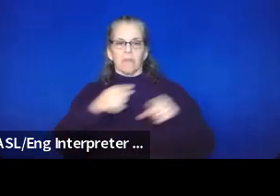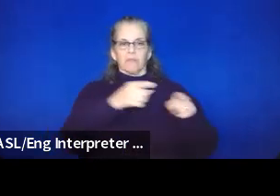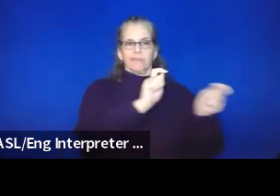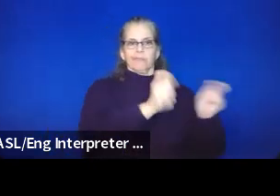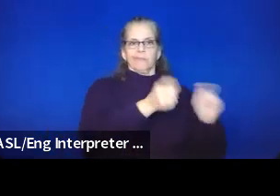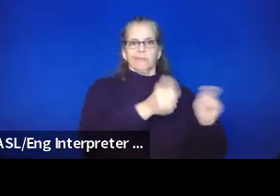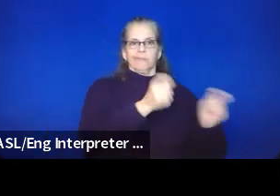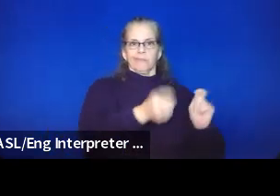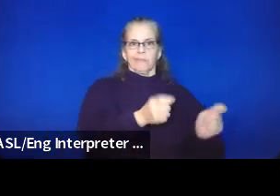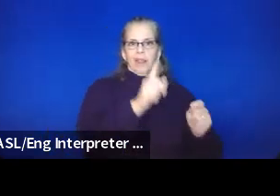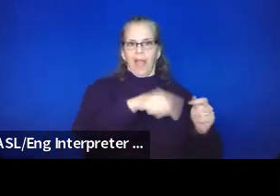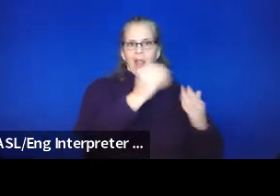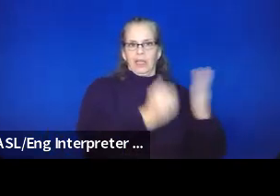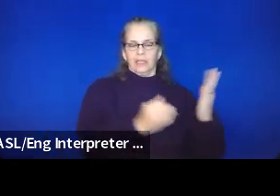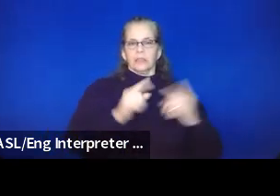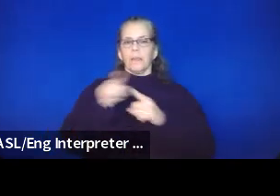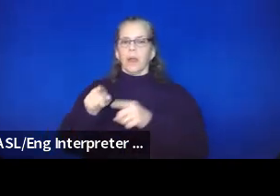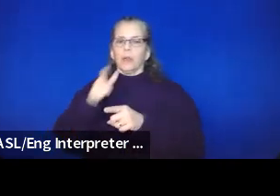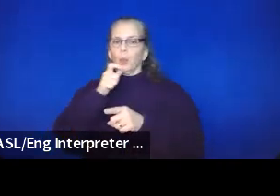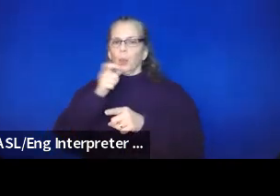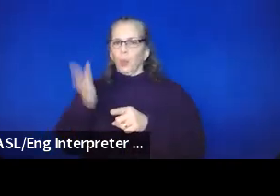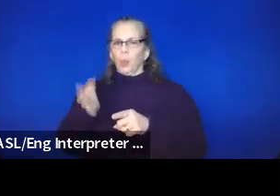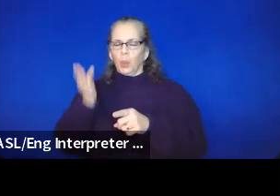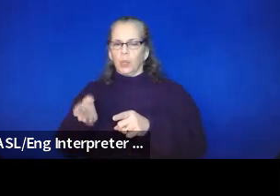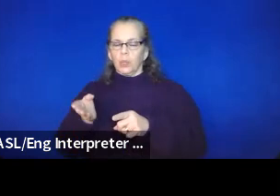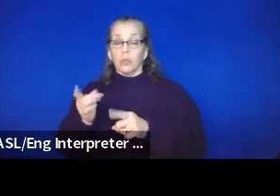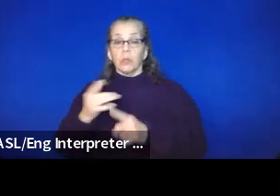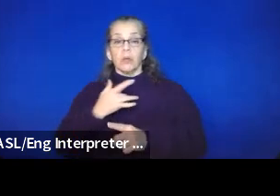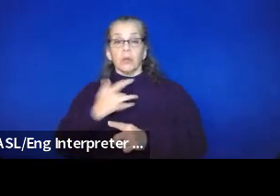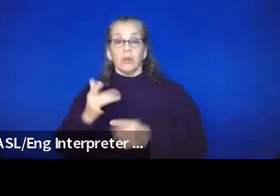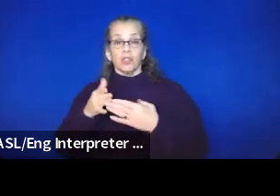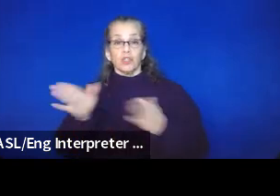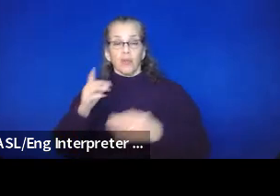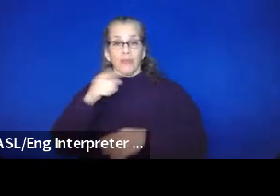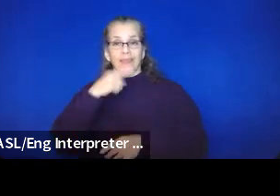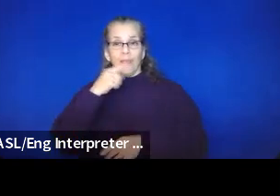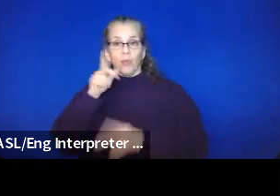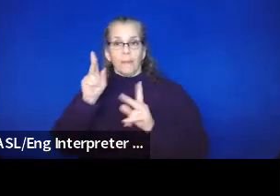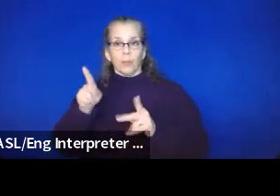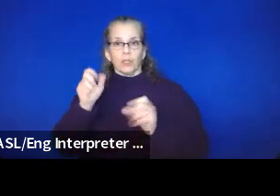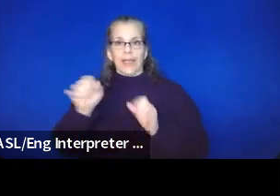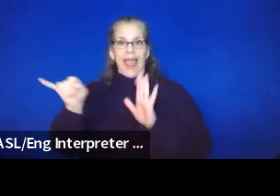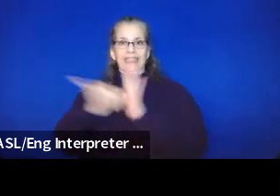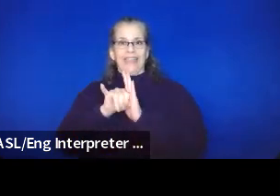or female? Who they are? Typical hearing people can identify a speaker immediately based on